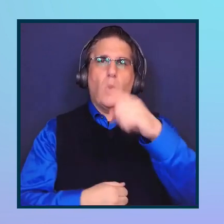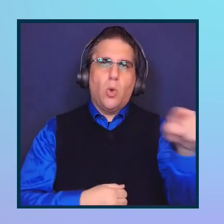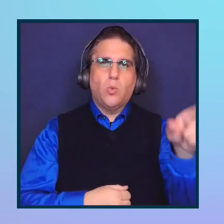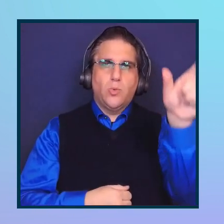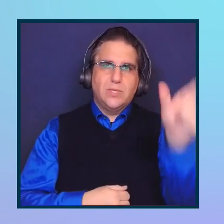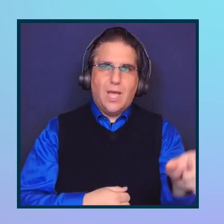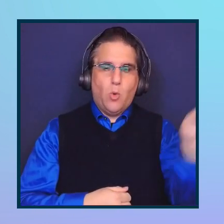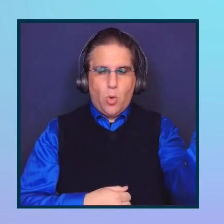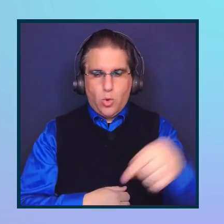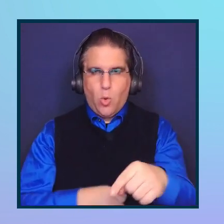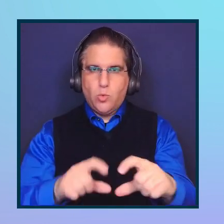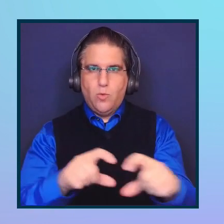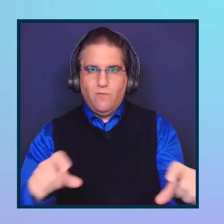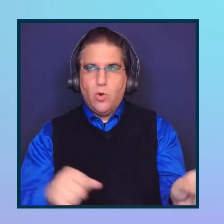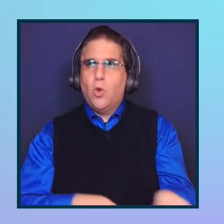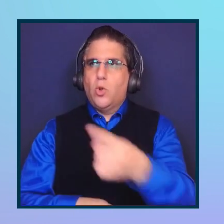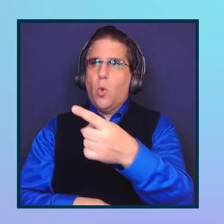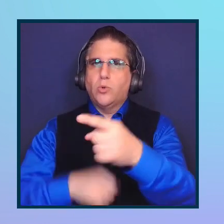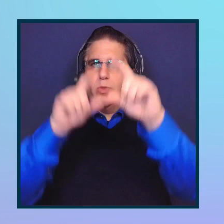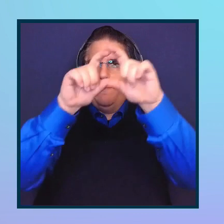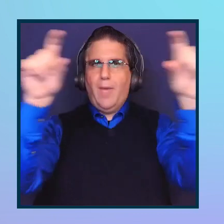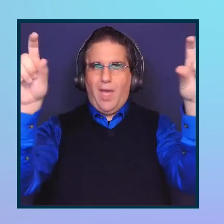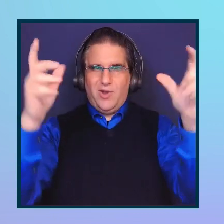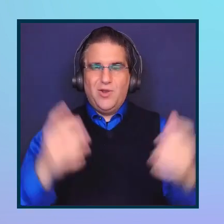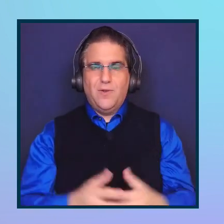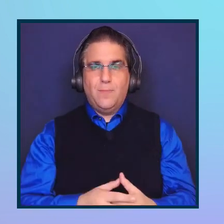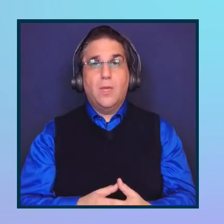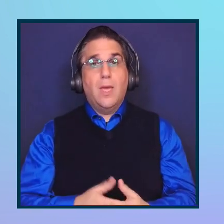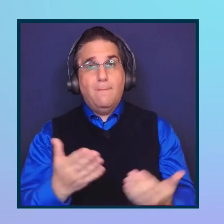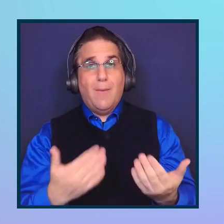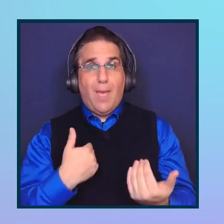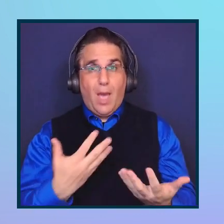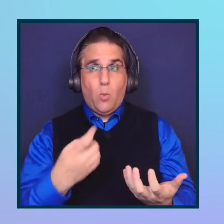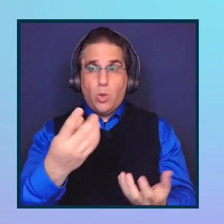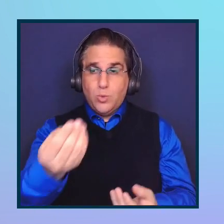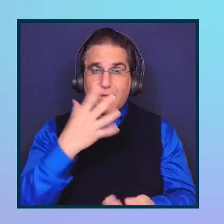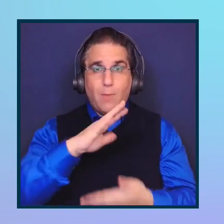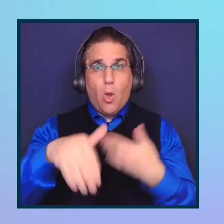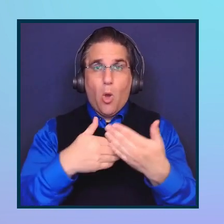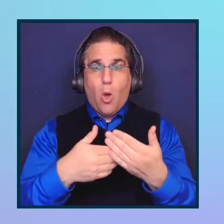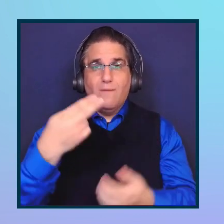go to the banner or tell me all of the headings that are in your website. Tell me all of the H1, H2, H3.